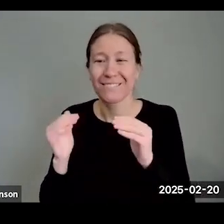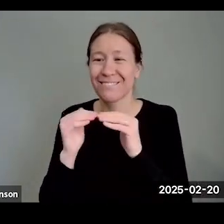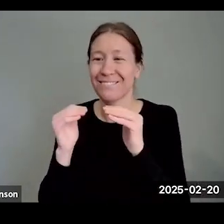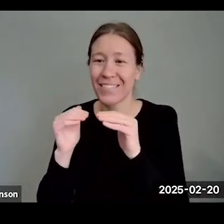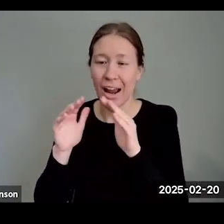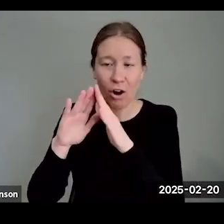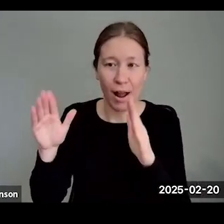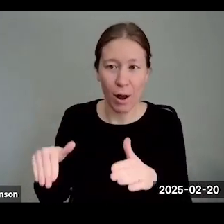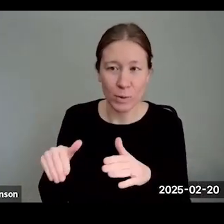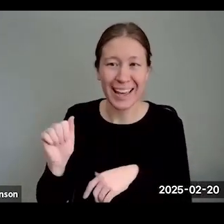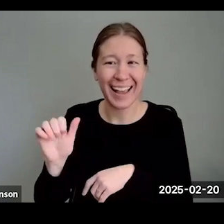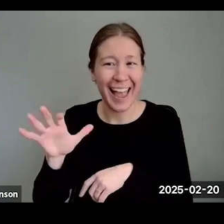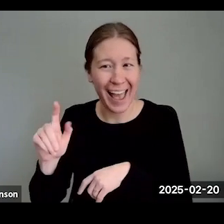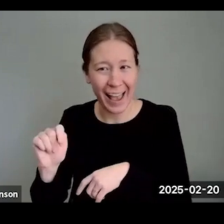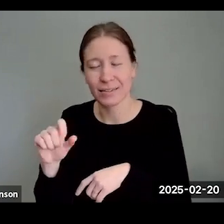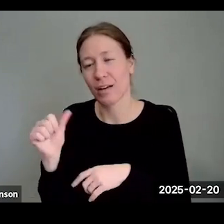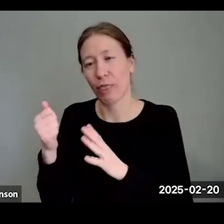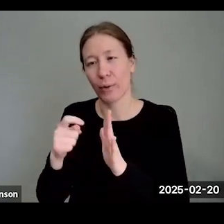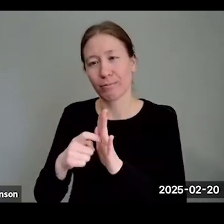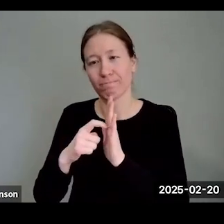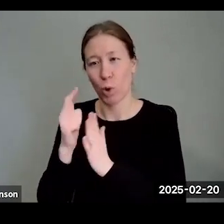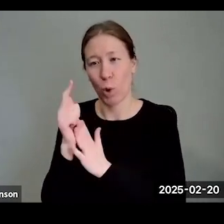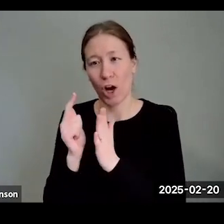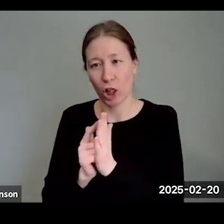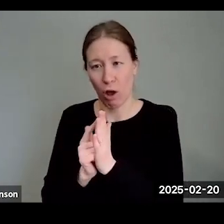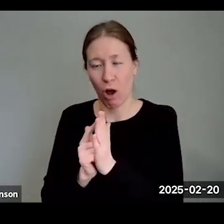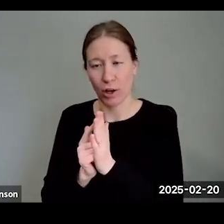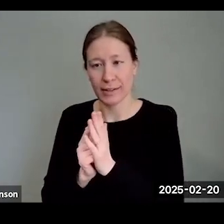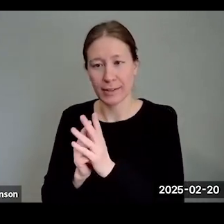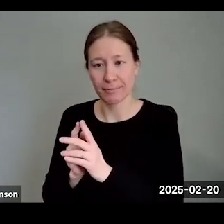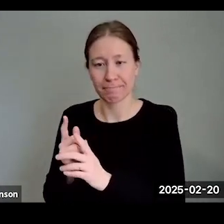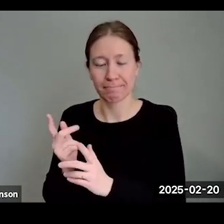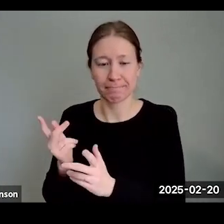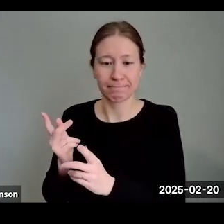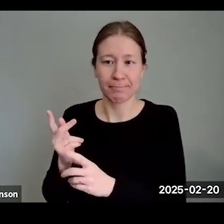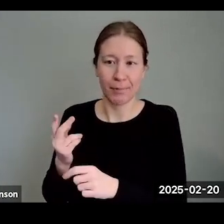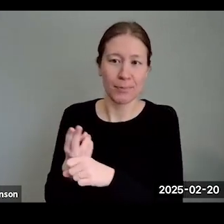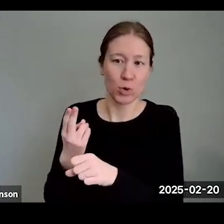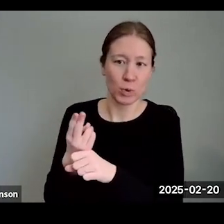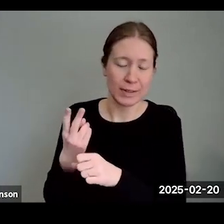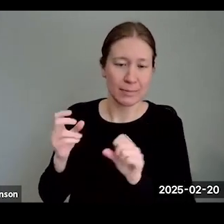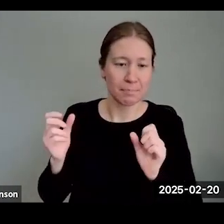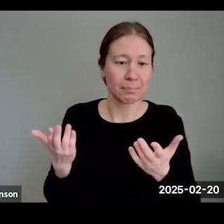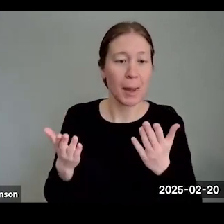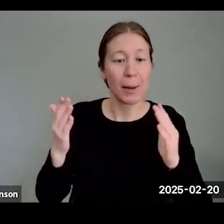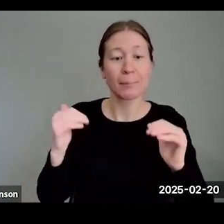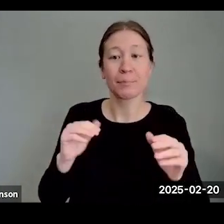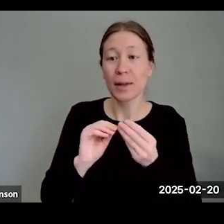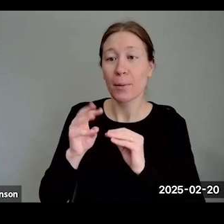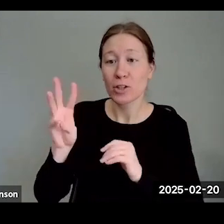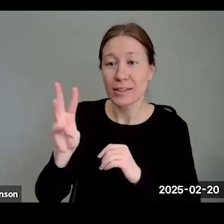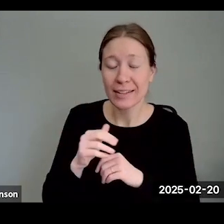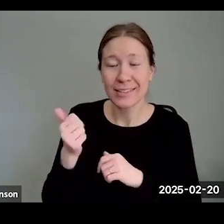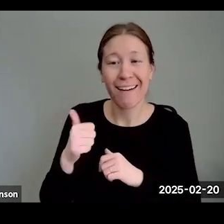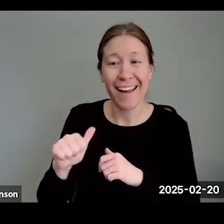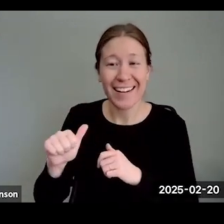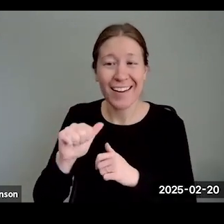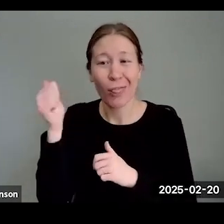or any other necessary laws. And number six, any other information that might be necessary to help clarify job duties,